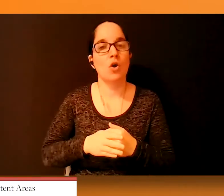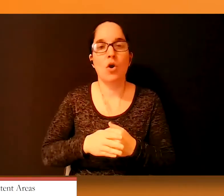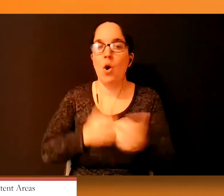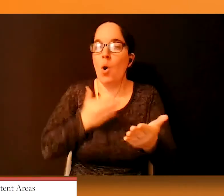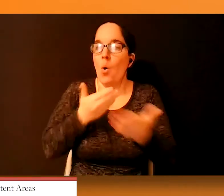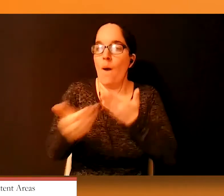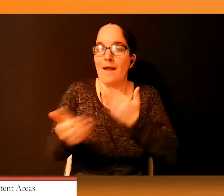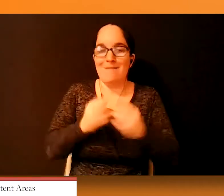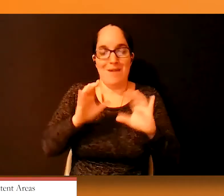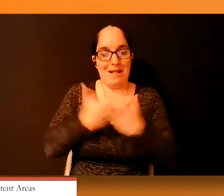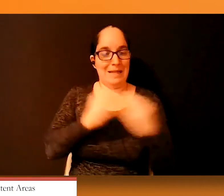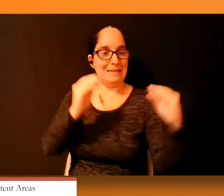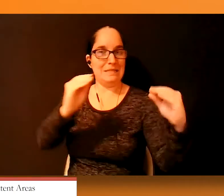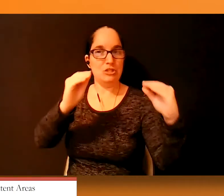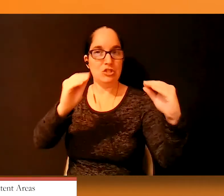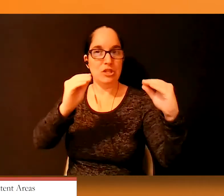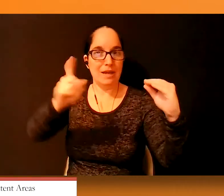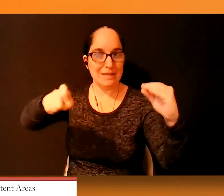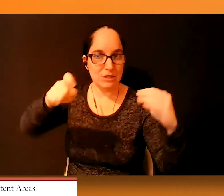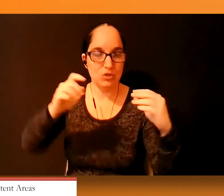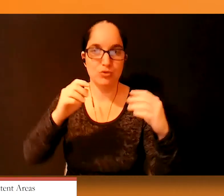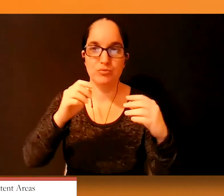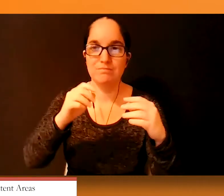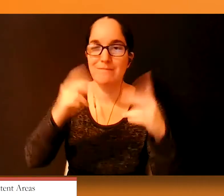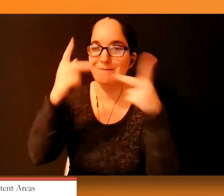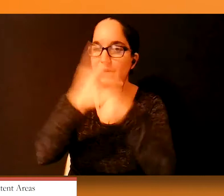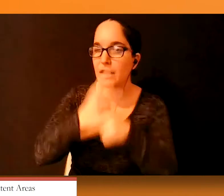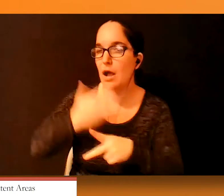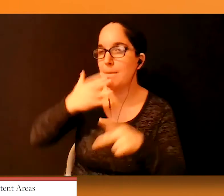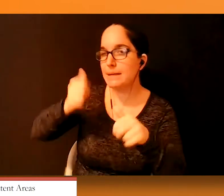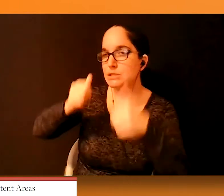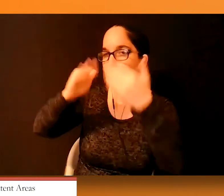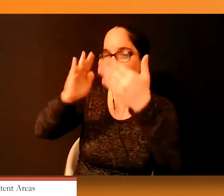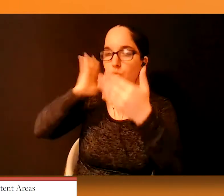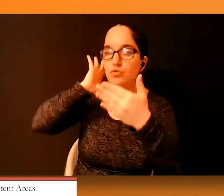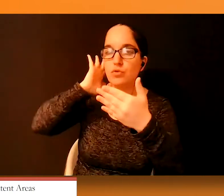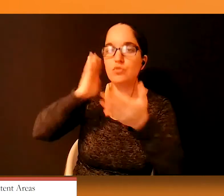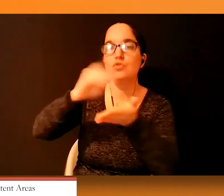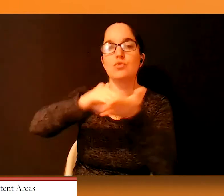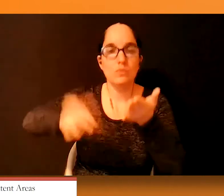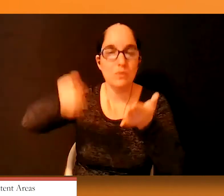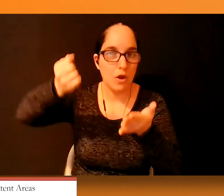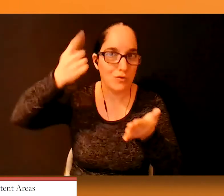like, whatever class that you're teaching, or the student is taking. So, that's where these unique